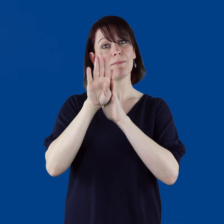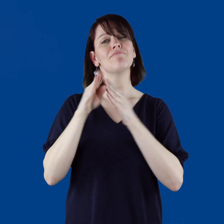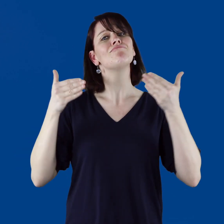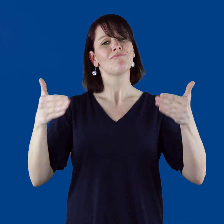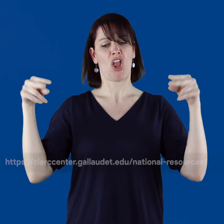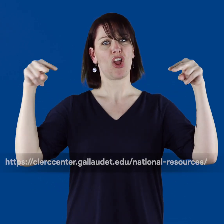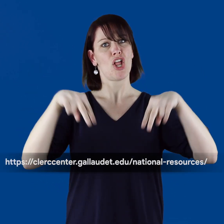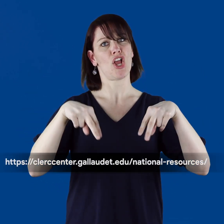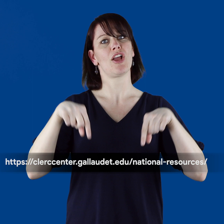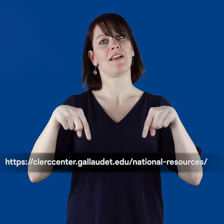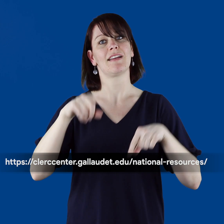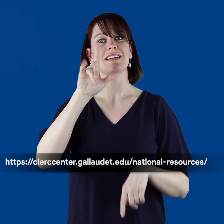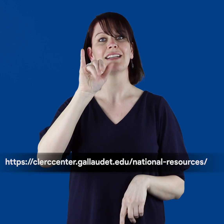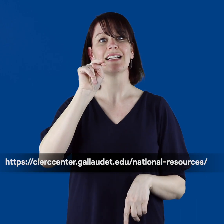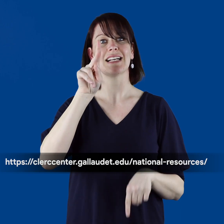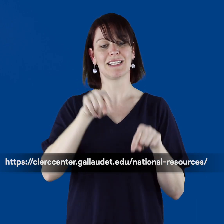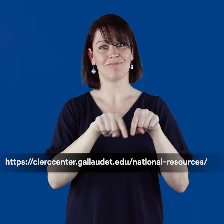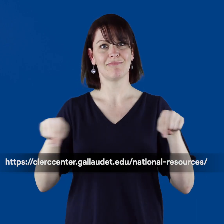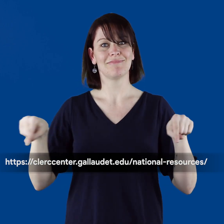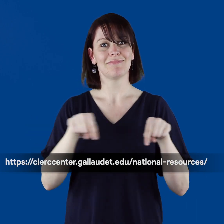child's language development. Take a look at their website for more information.